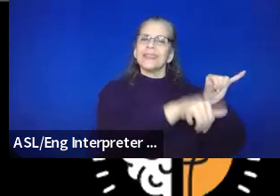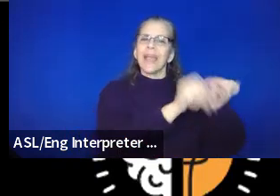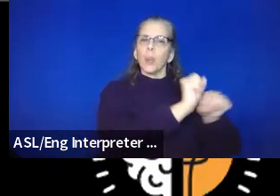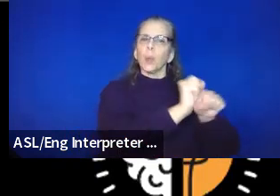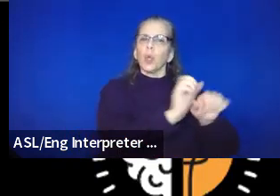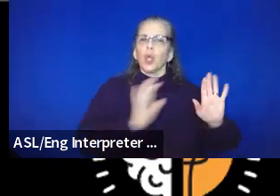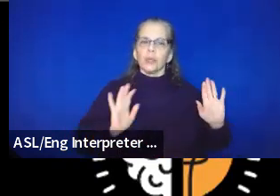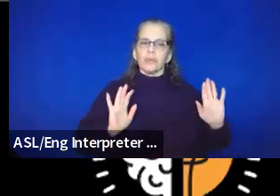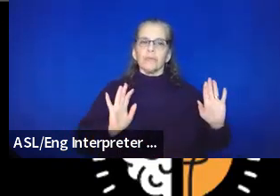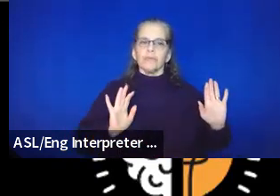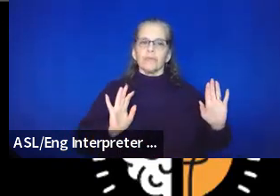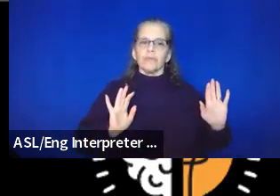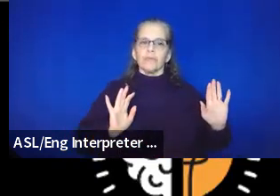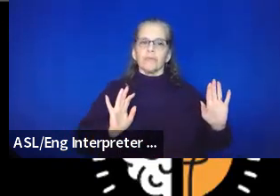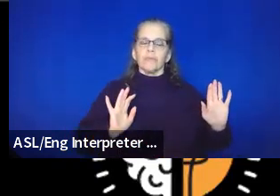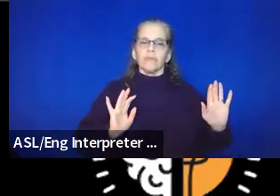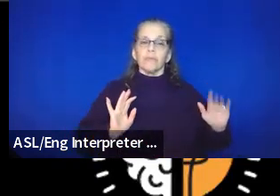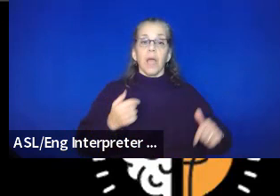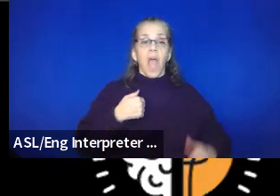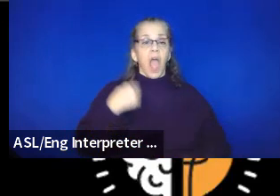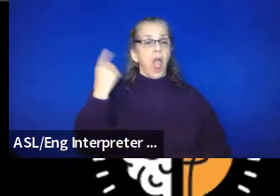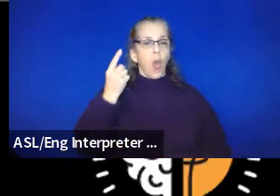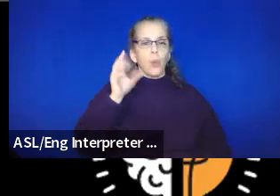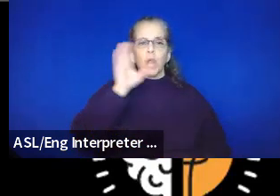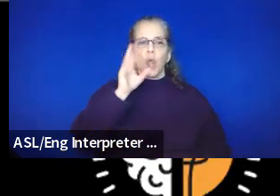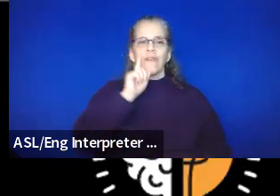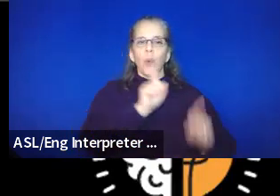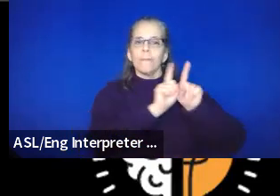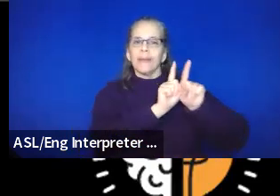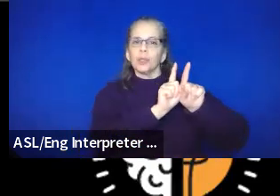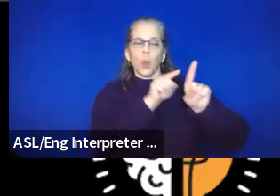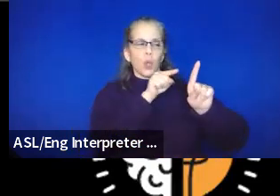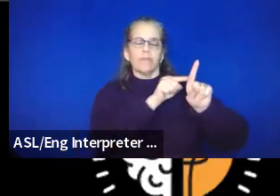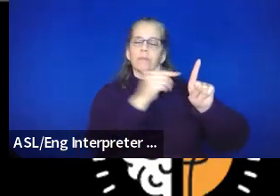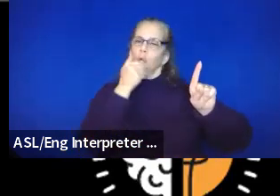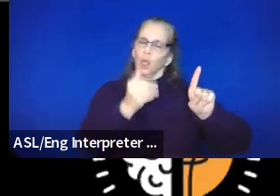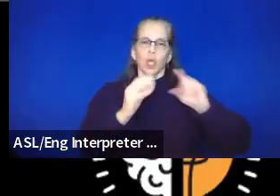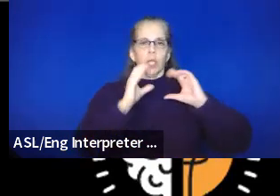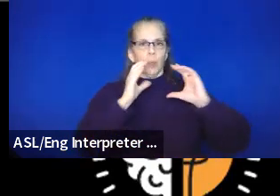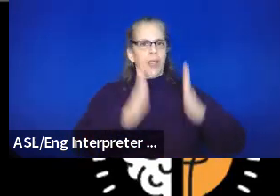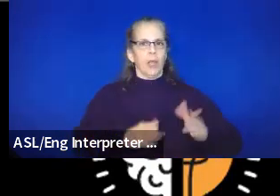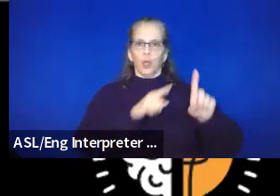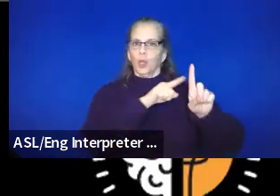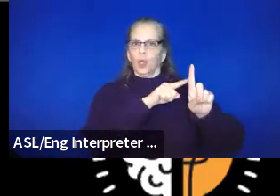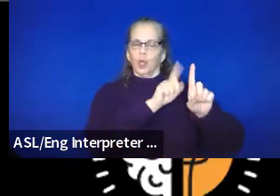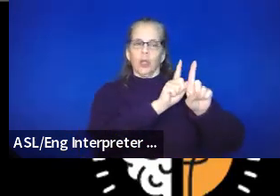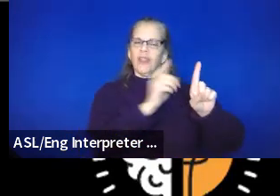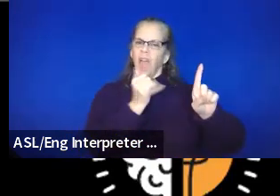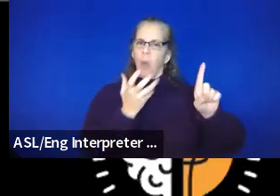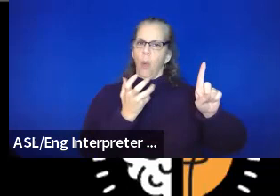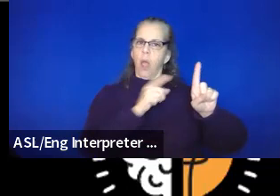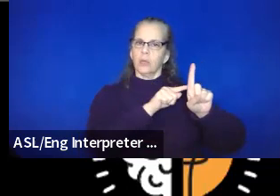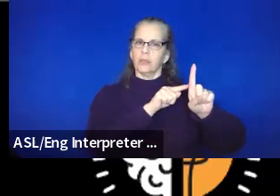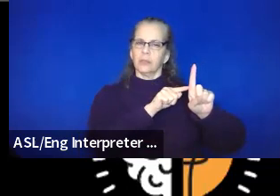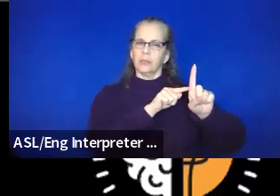I also look for mentors who are excellent communicators. And I also do this to because